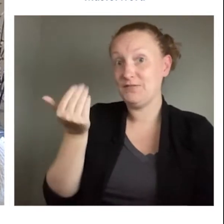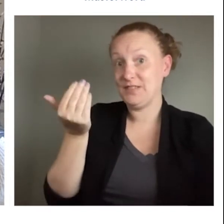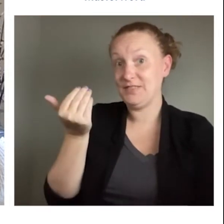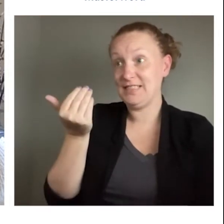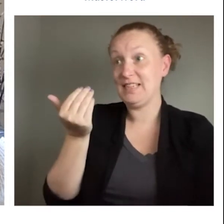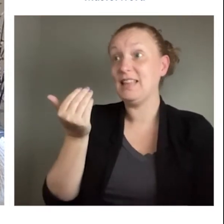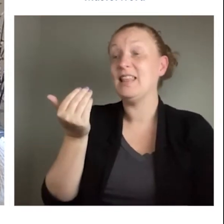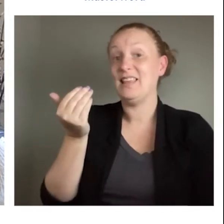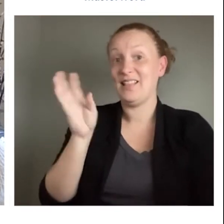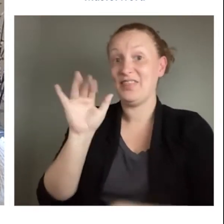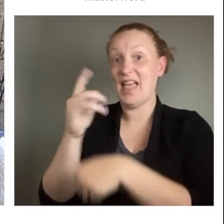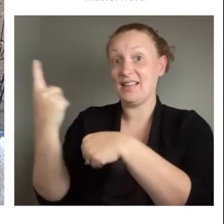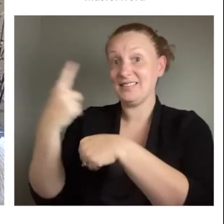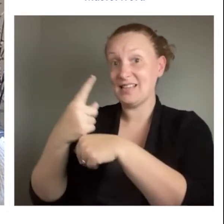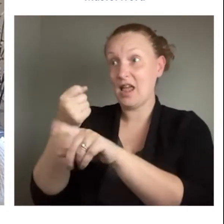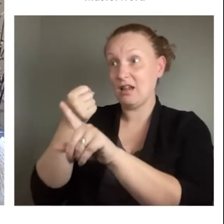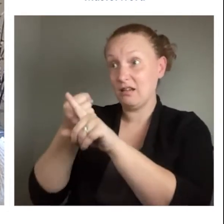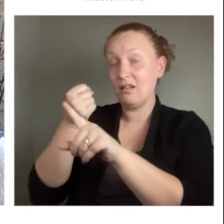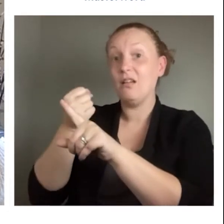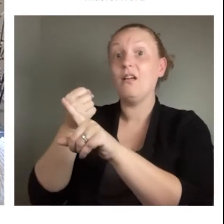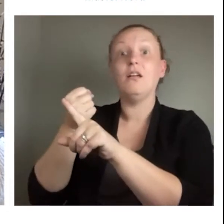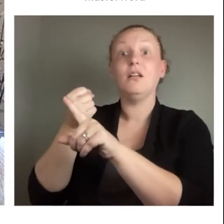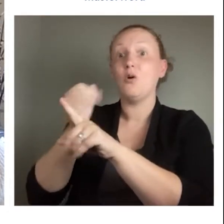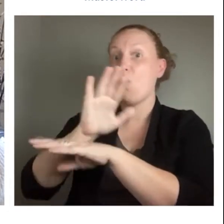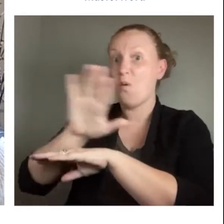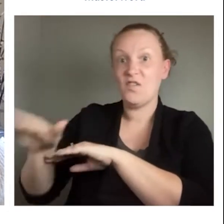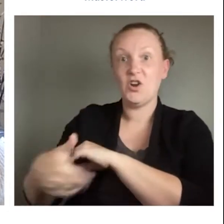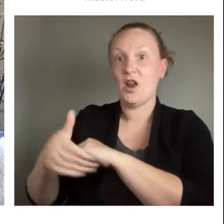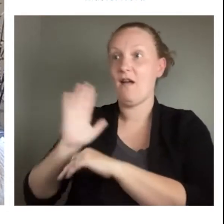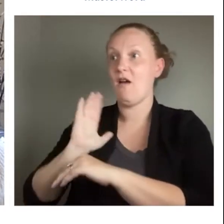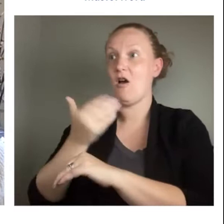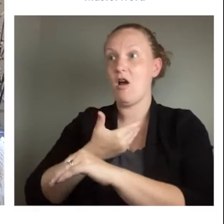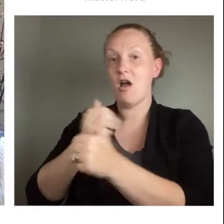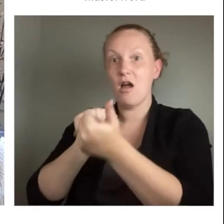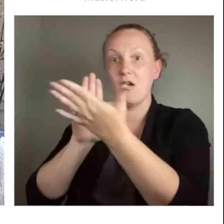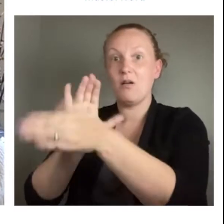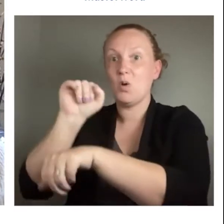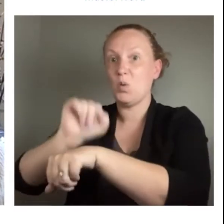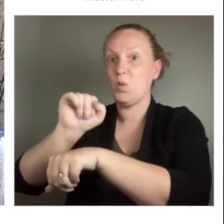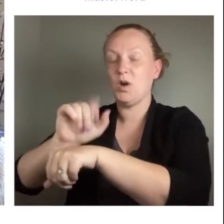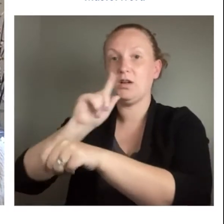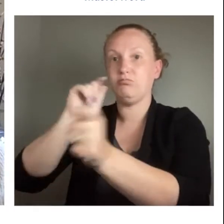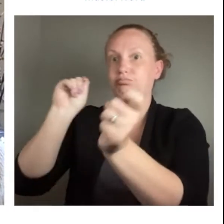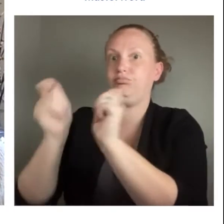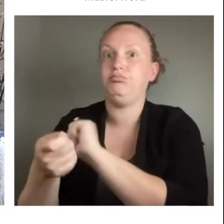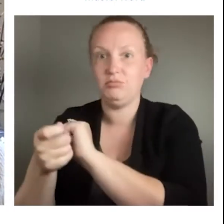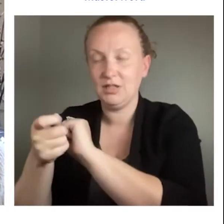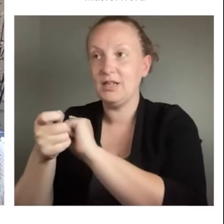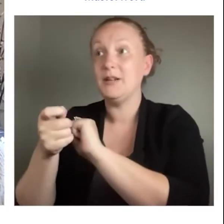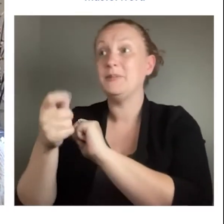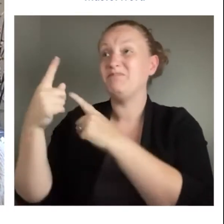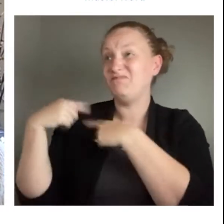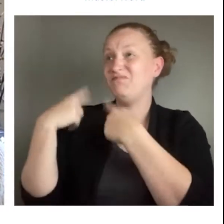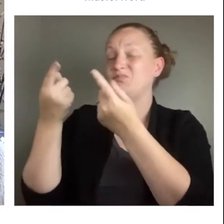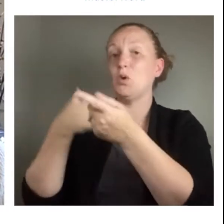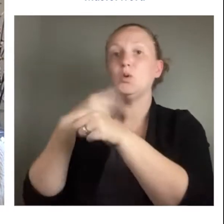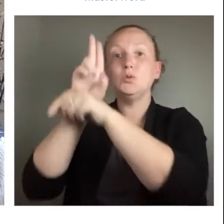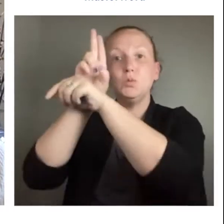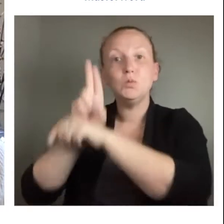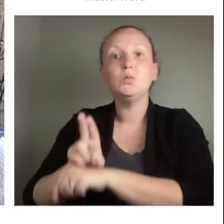changed from day to night in the office, at Orange County Department of Education, we're so used to provide language access to